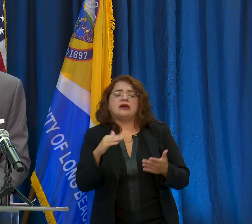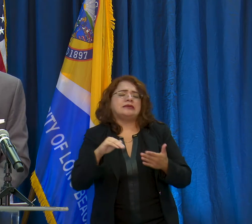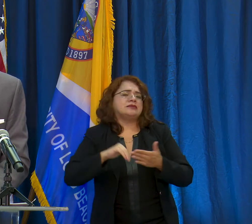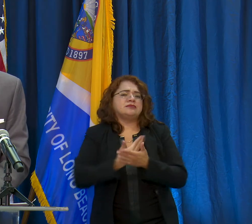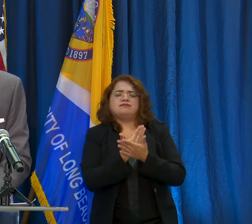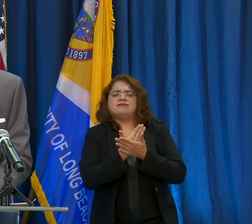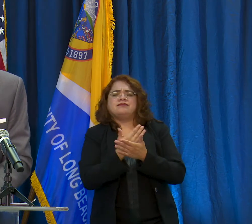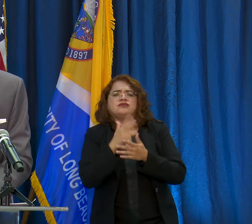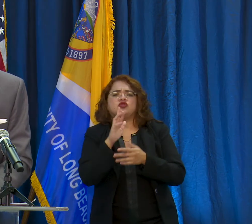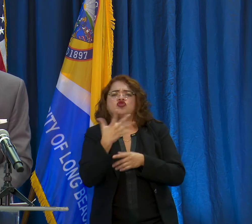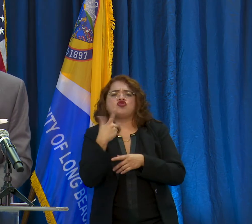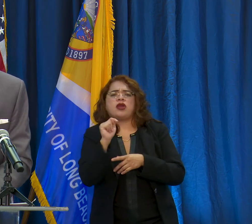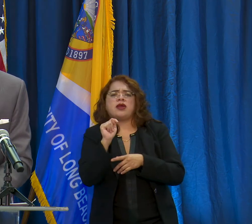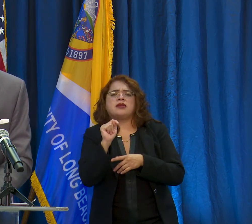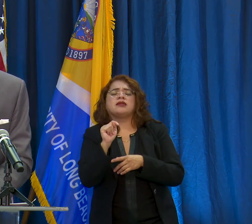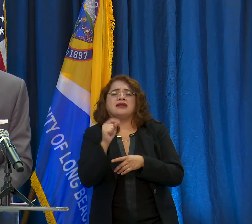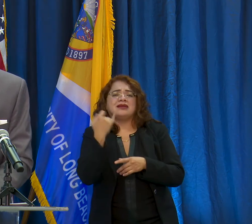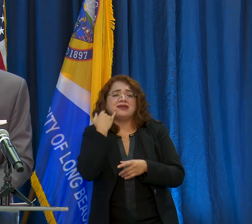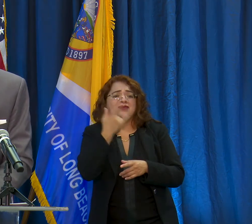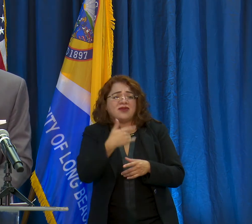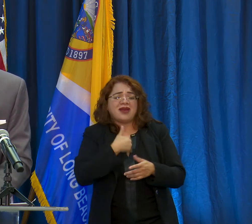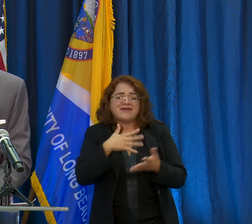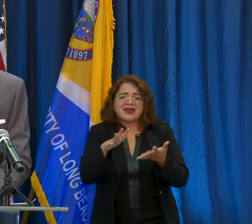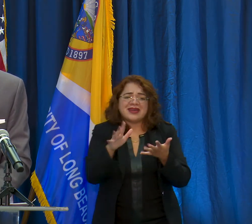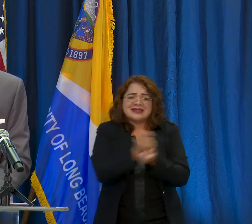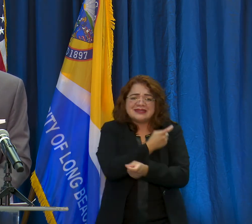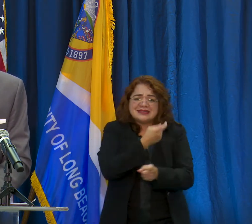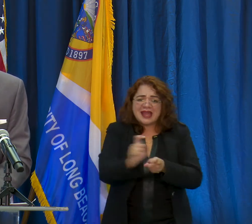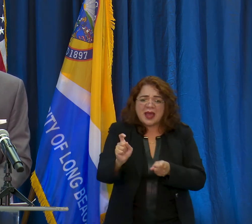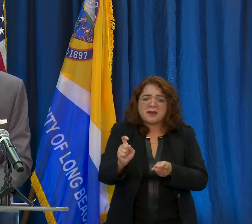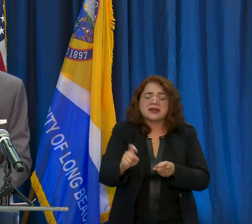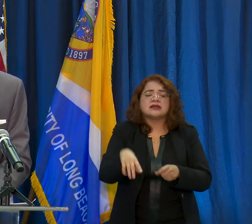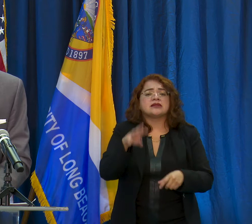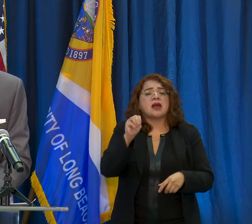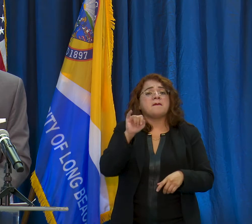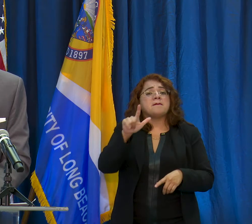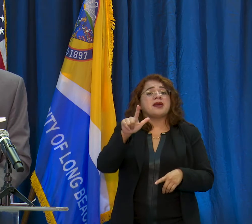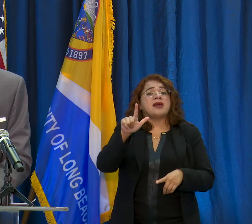businesses that experienced damages by the events of May 31st,